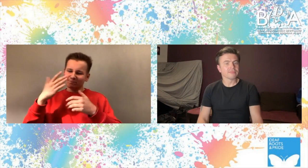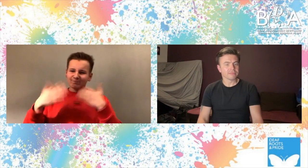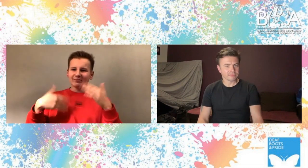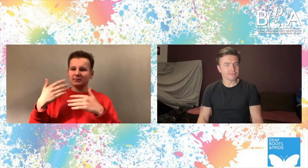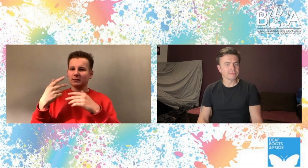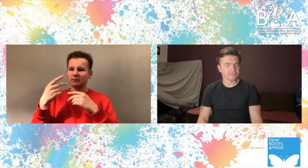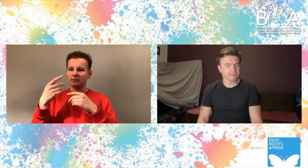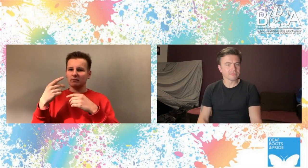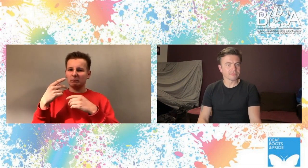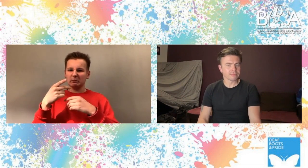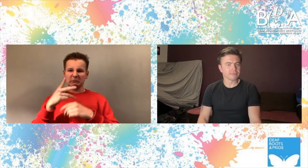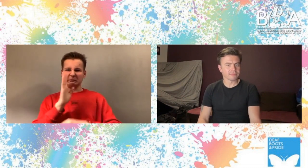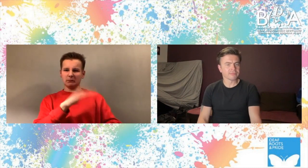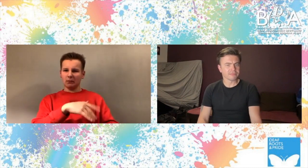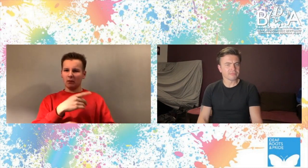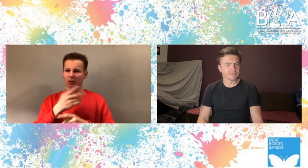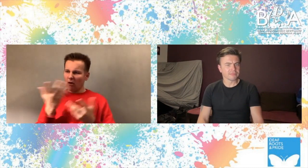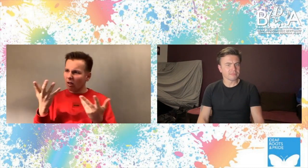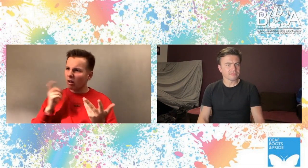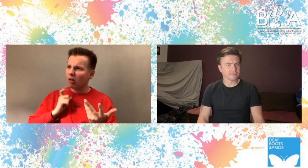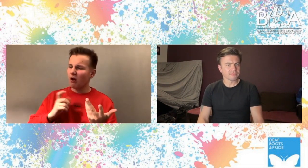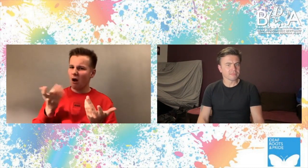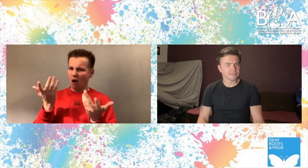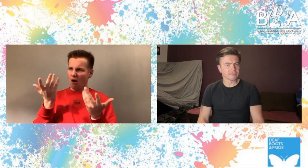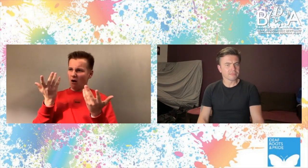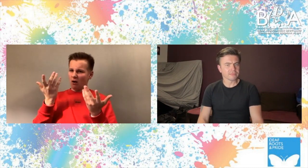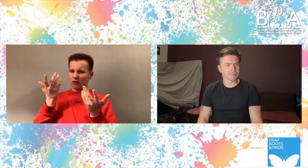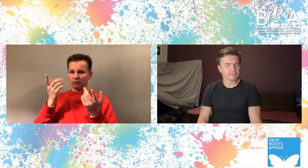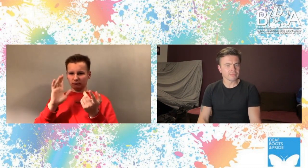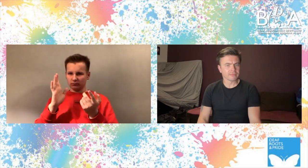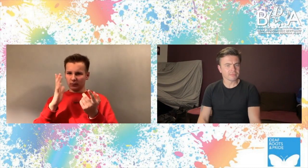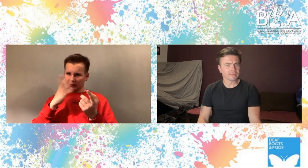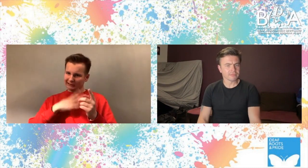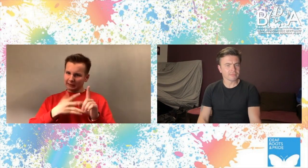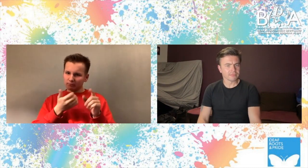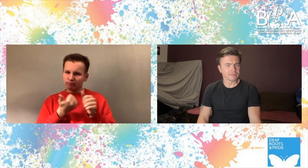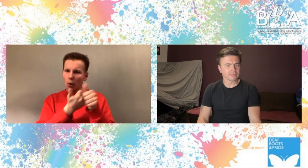health, or their confidence has gone down and they need support, and they